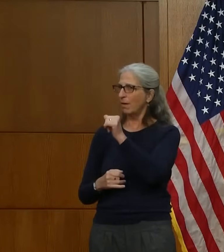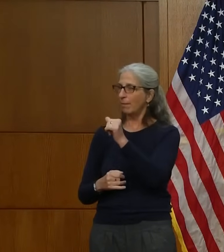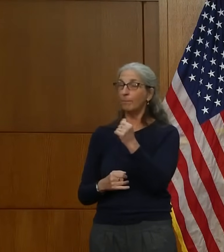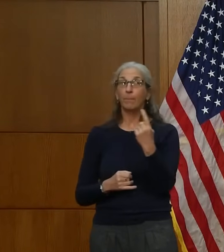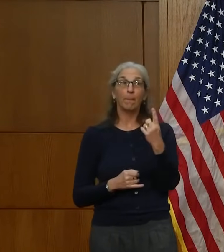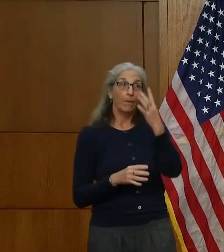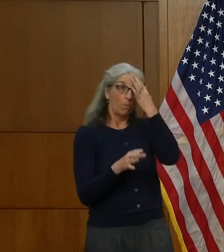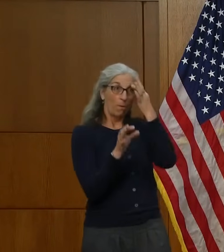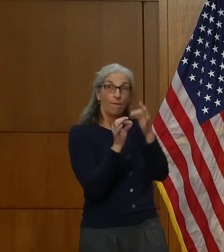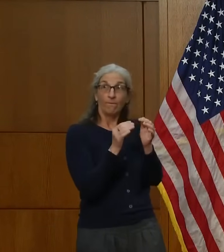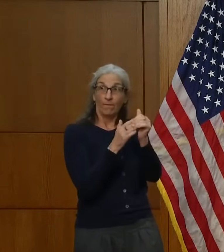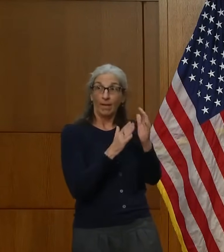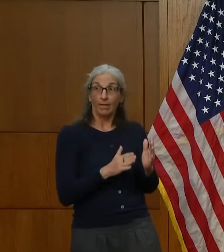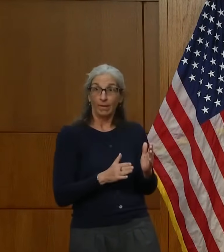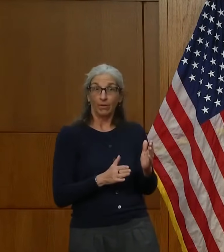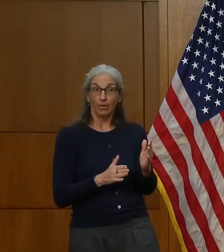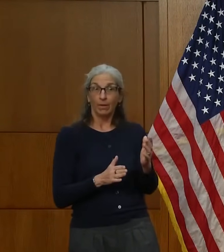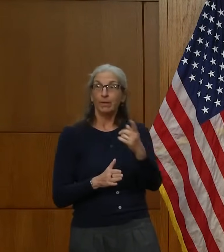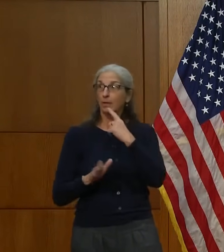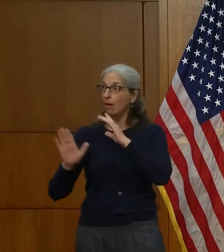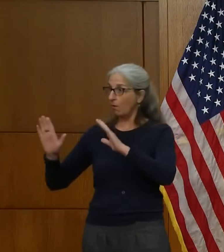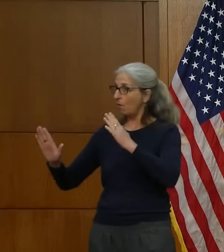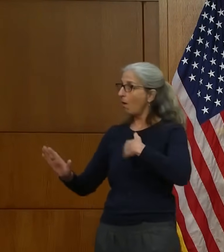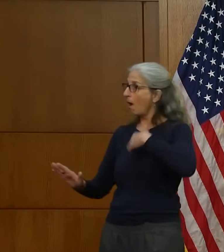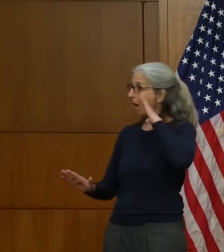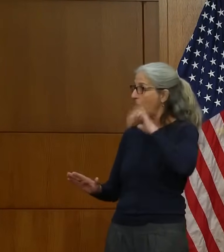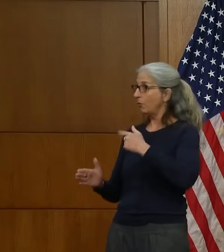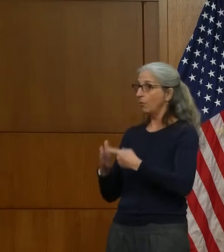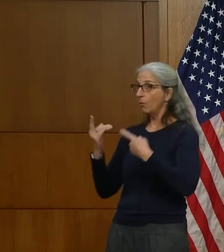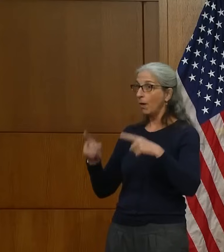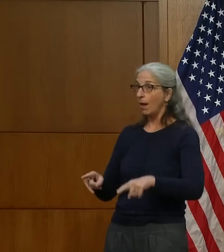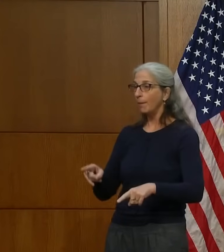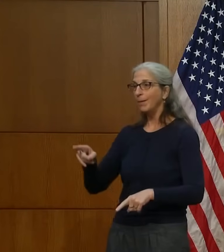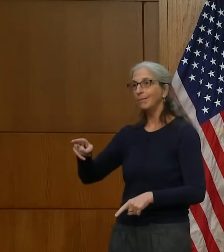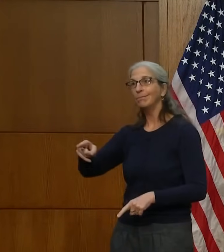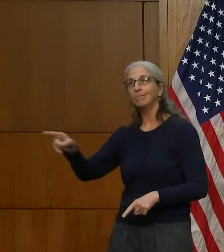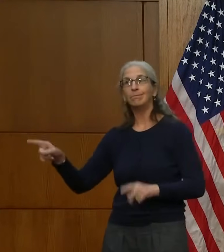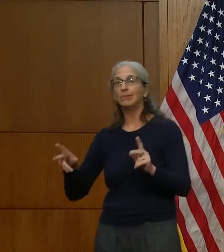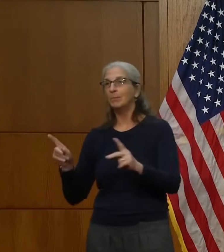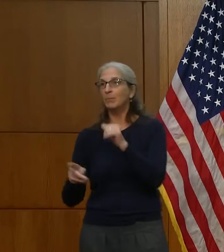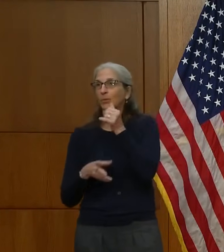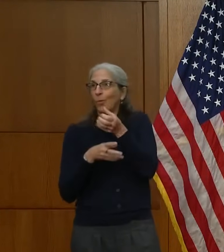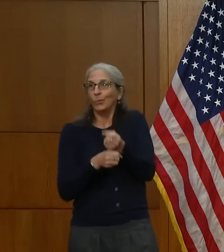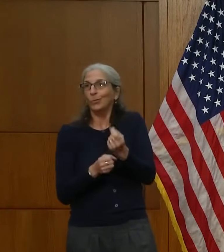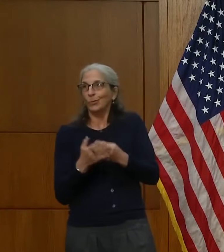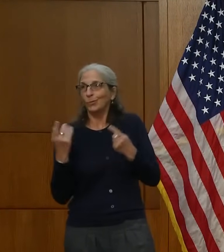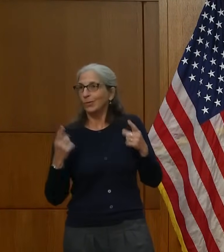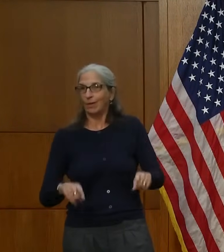HERE? WHY? WHY DID THIS HAPPEN? AND. AND SO ONE OF OUR FAITH